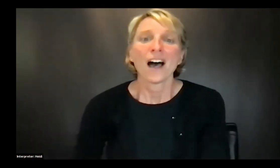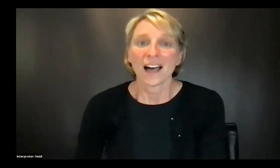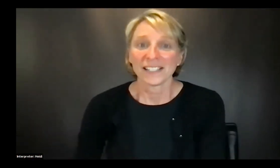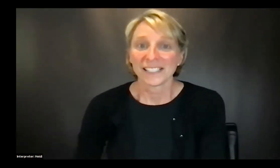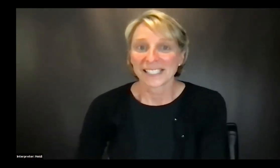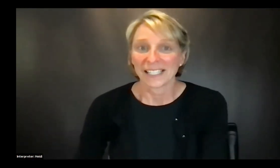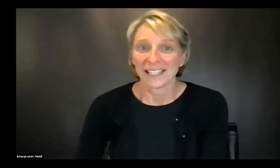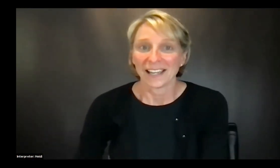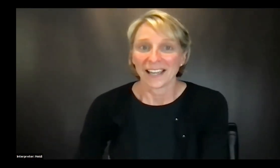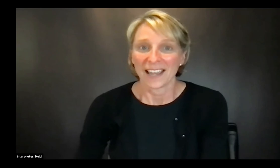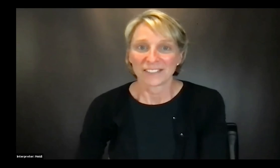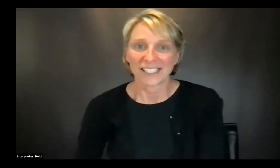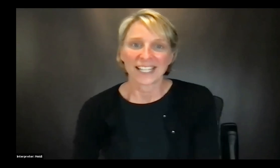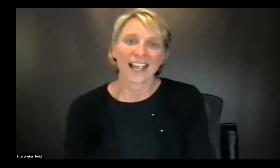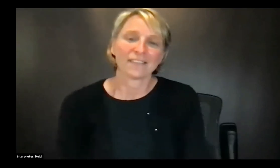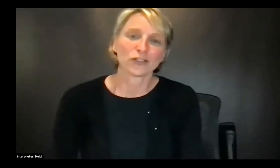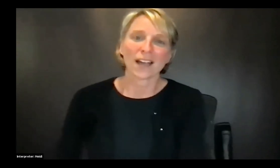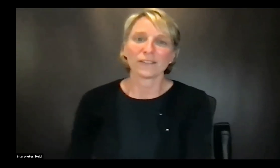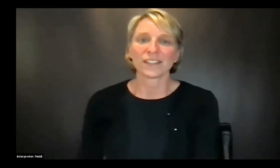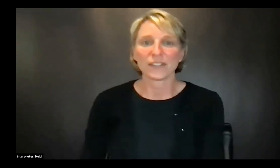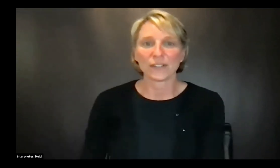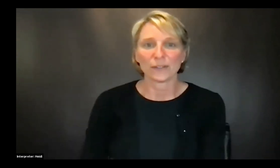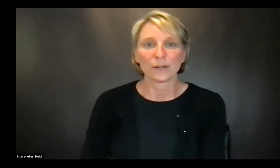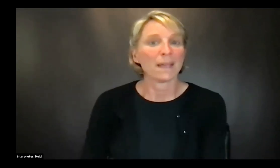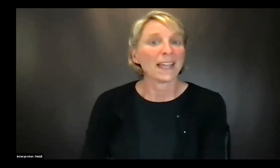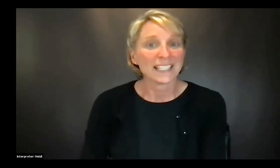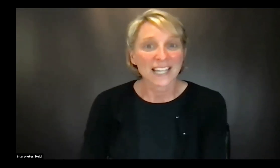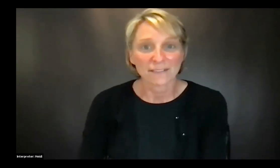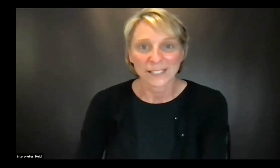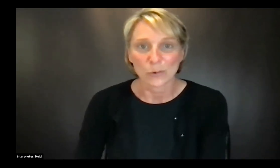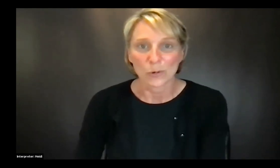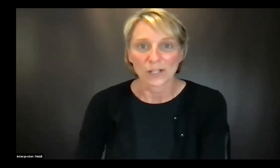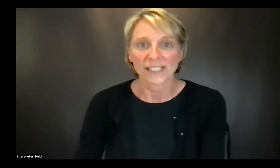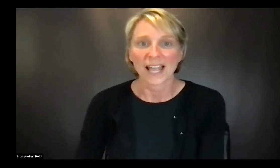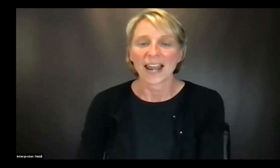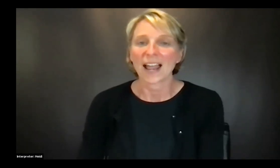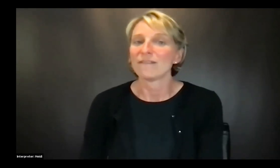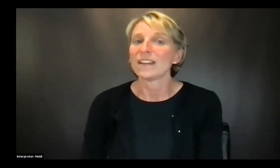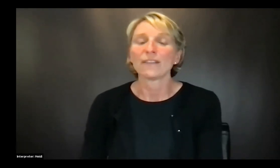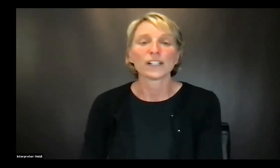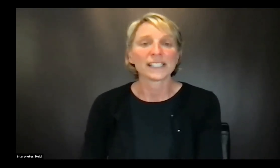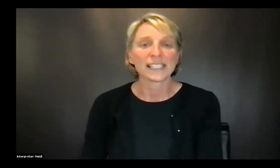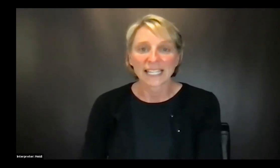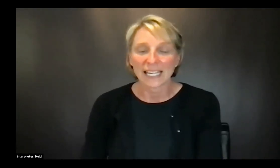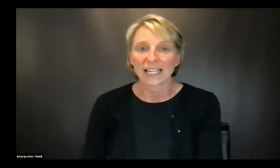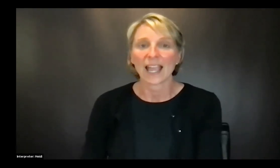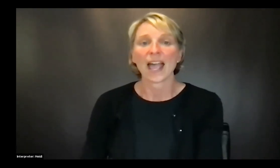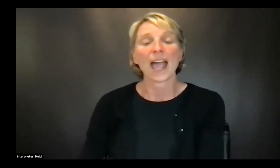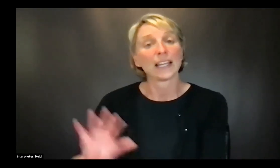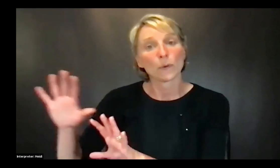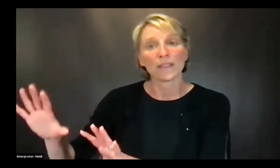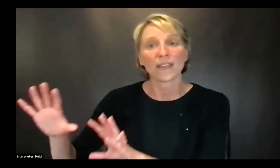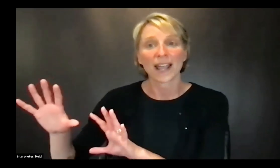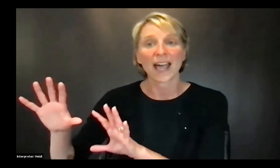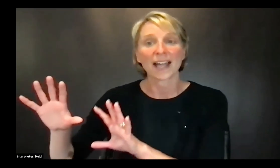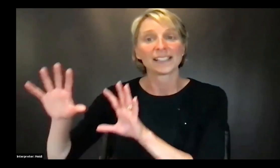Honestly, I have to say I've traveled to many deaf schools, and I've never seen anyone that has such